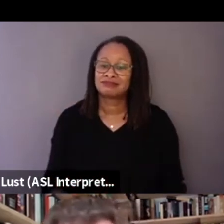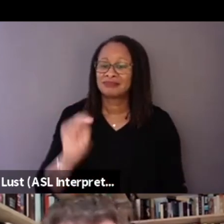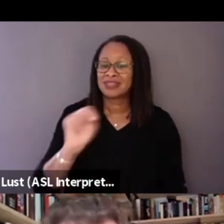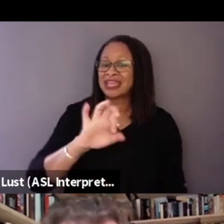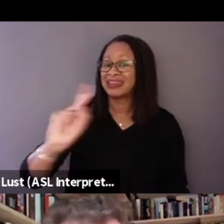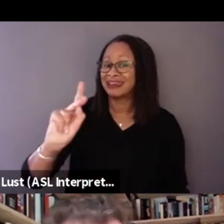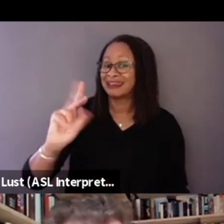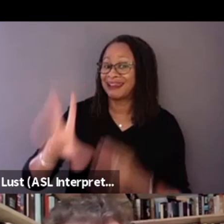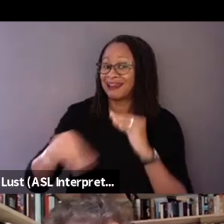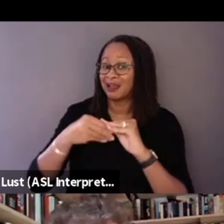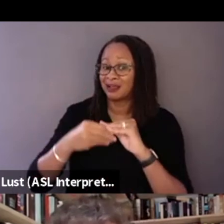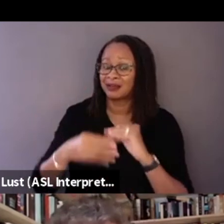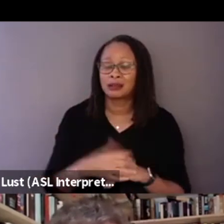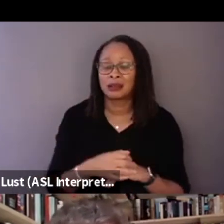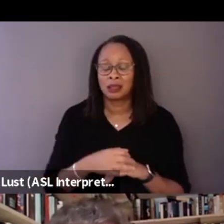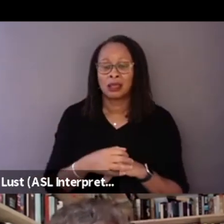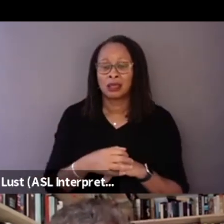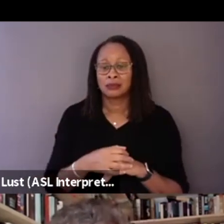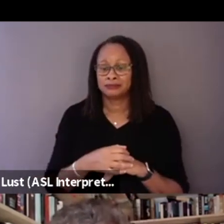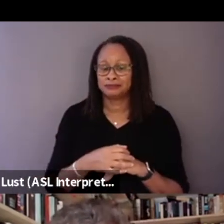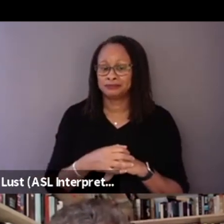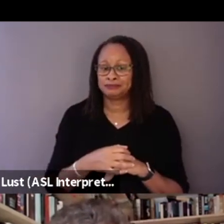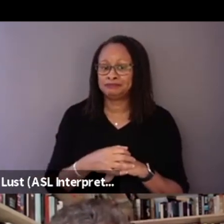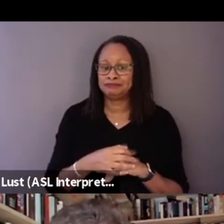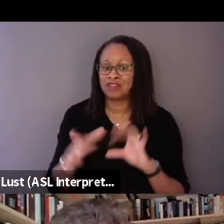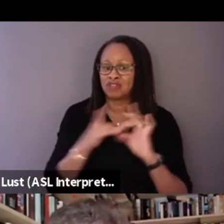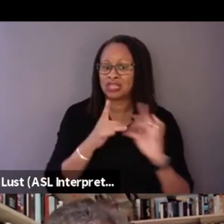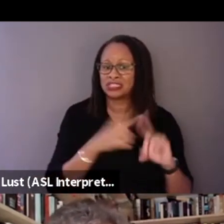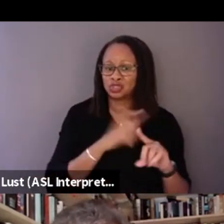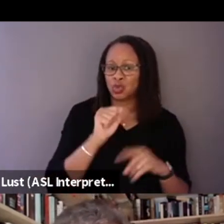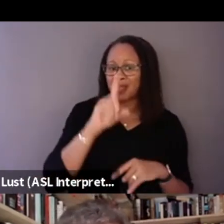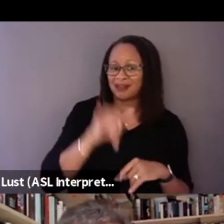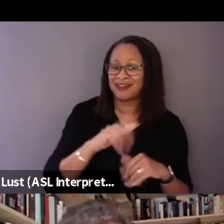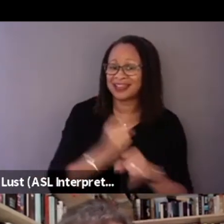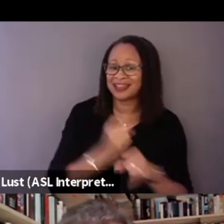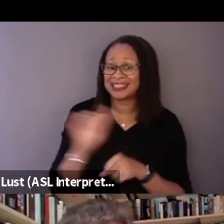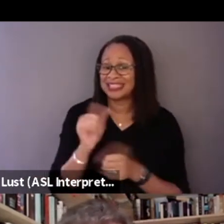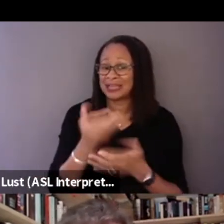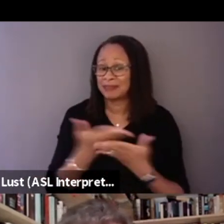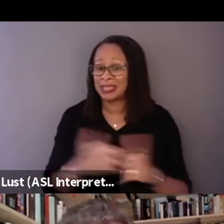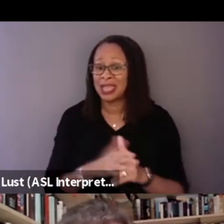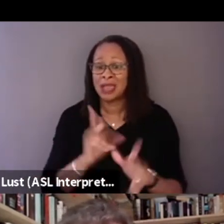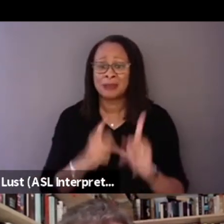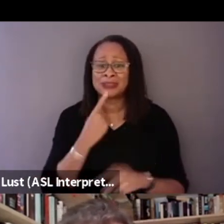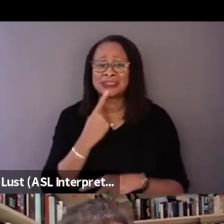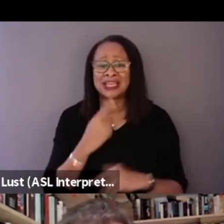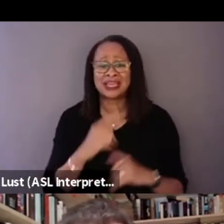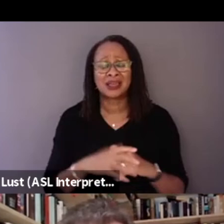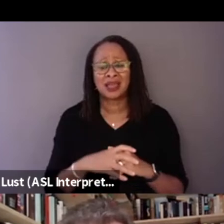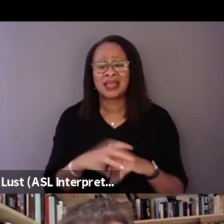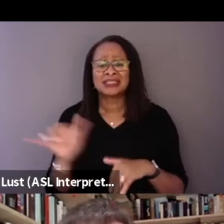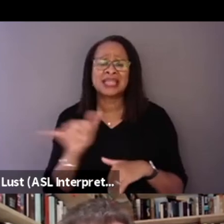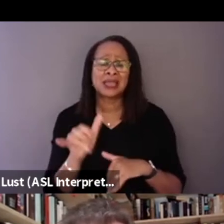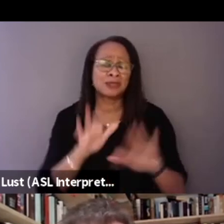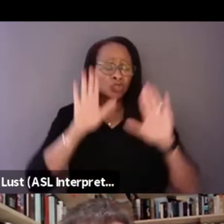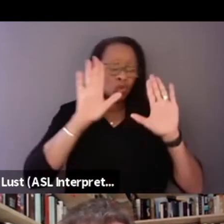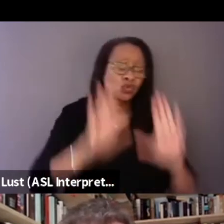I was just gonna add to what Bradley said quickly and it relates to Ady, which is I get the same thing where people say, "Wow, it was so great that you were there to capture